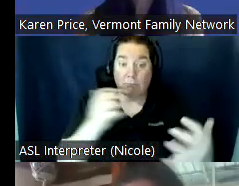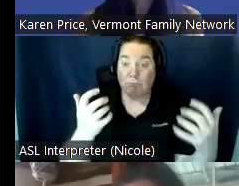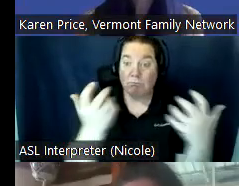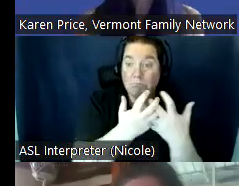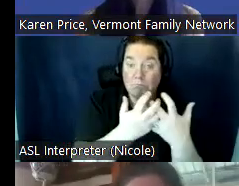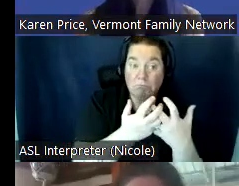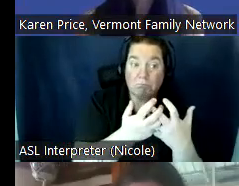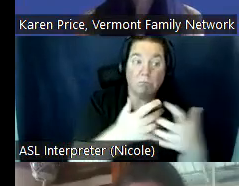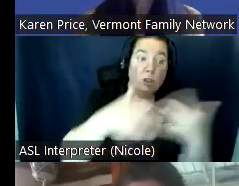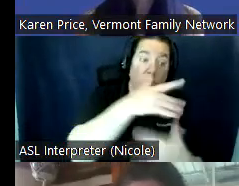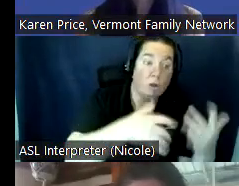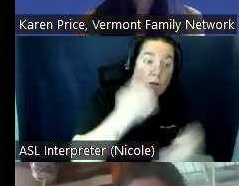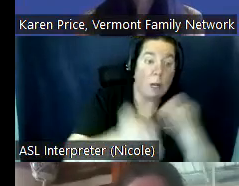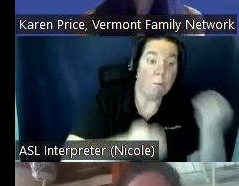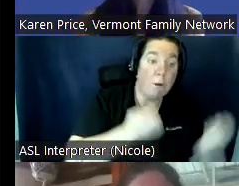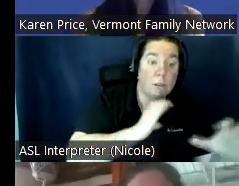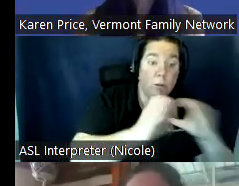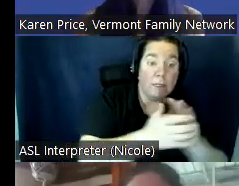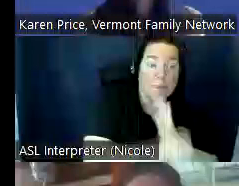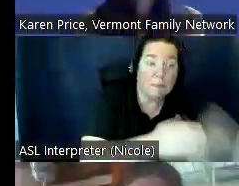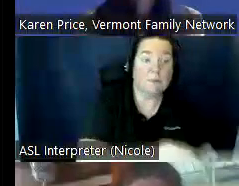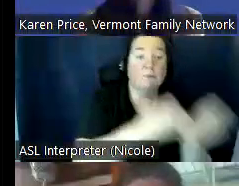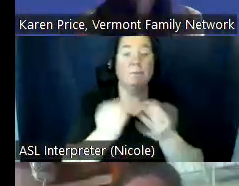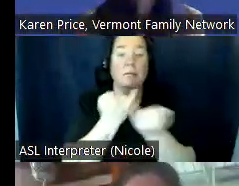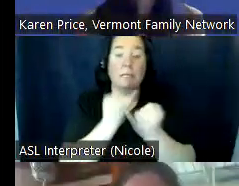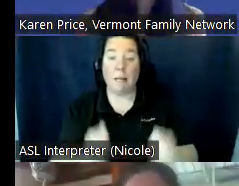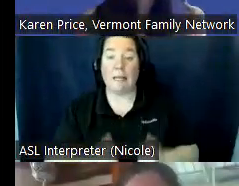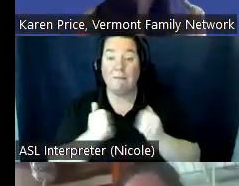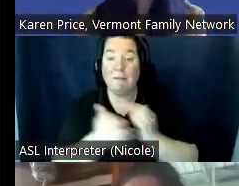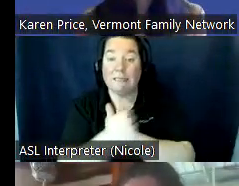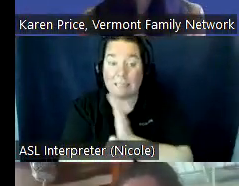emotional, and communication skills, independent living skills, and transition.